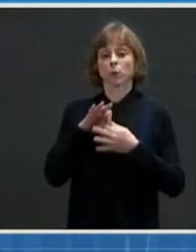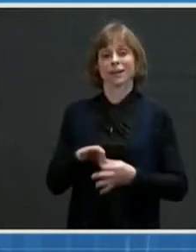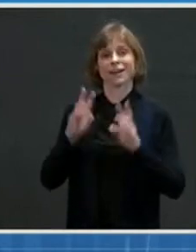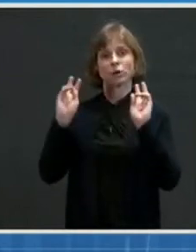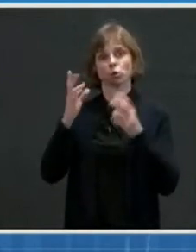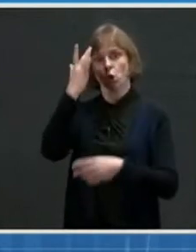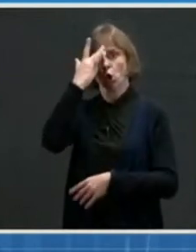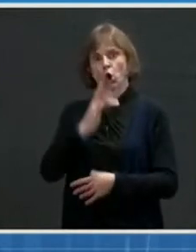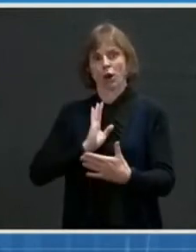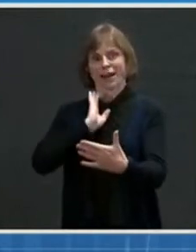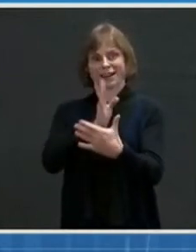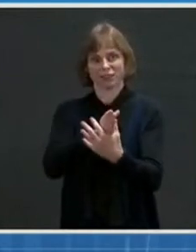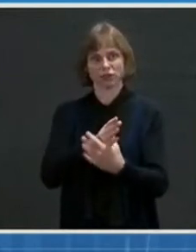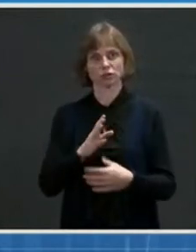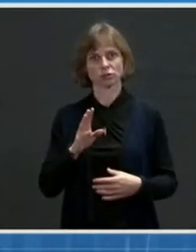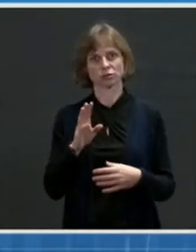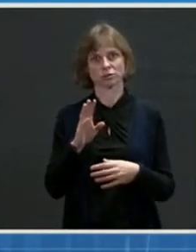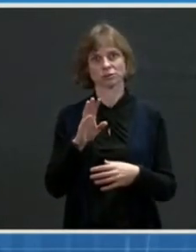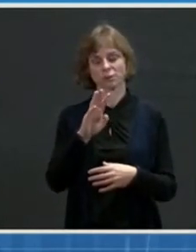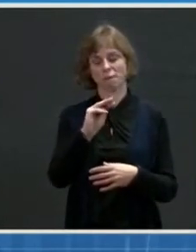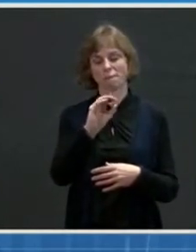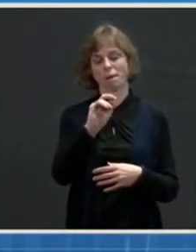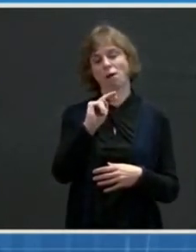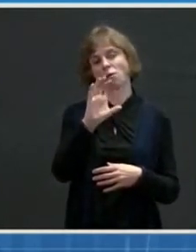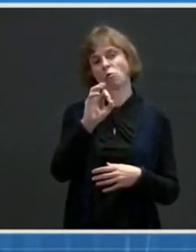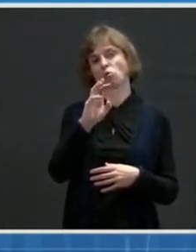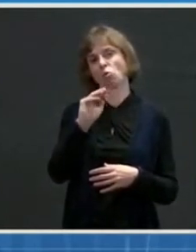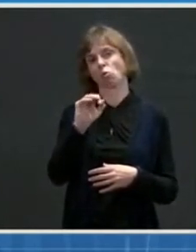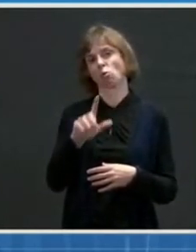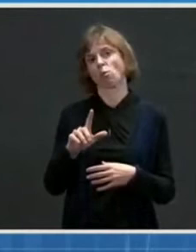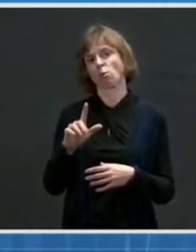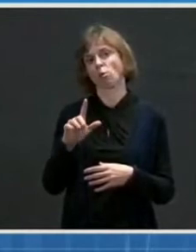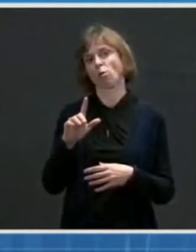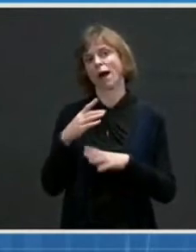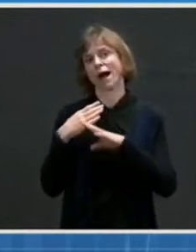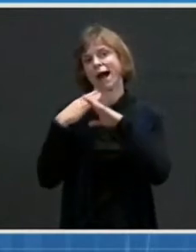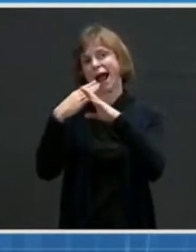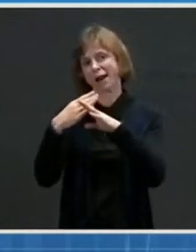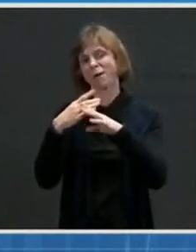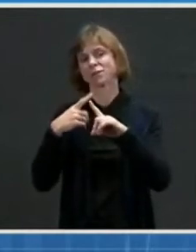MODEST. WHEN REGARD TO GETTING EARLY